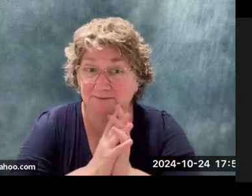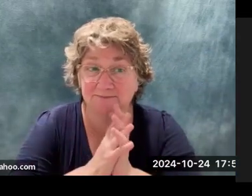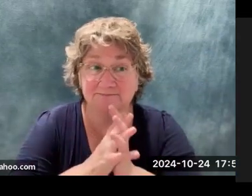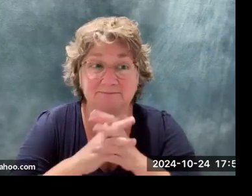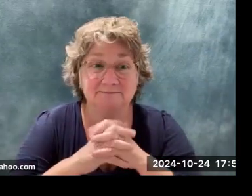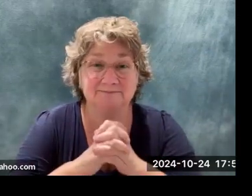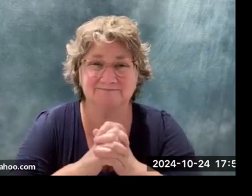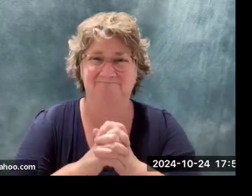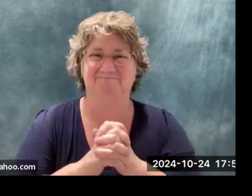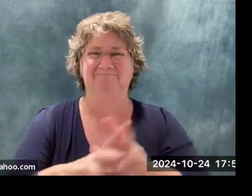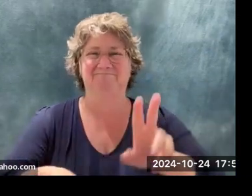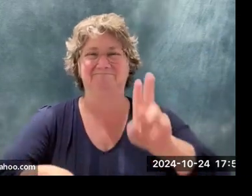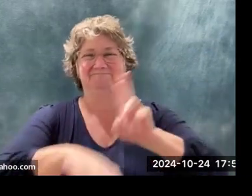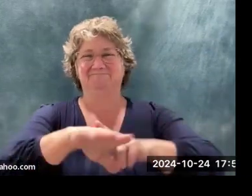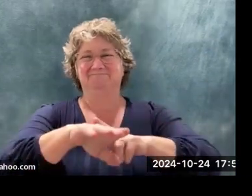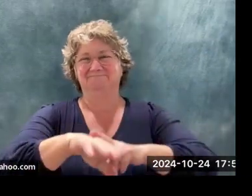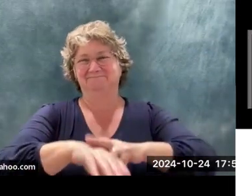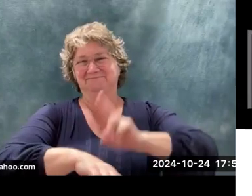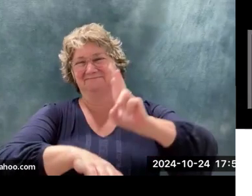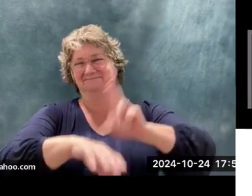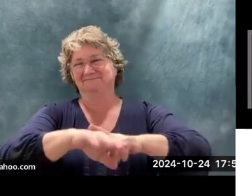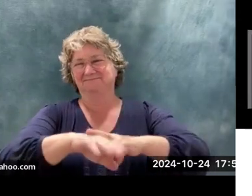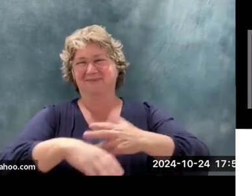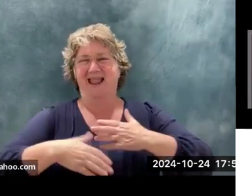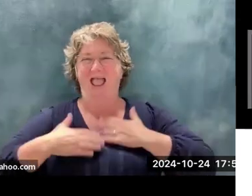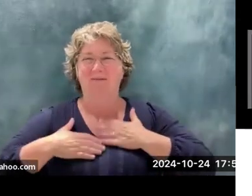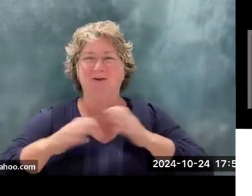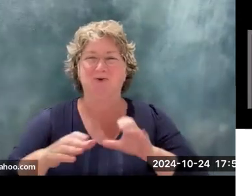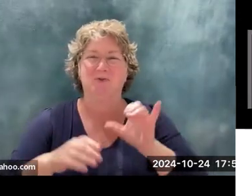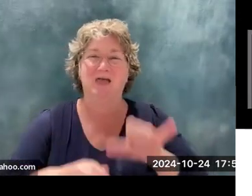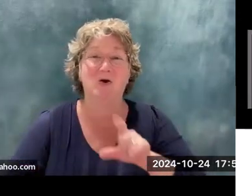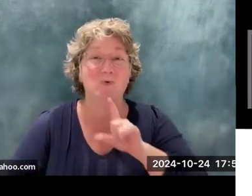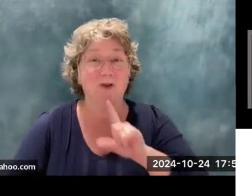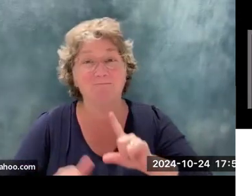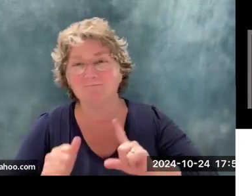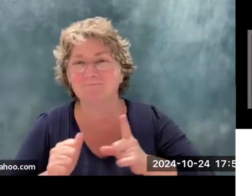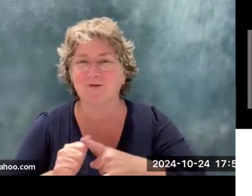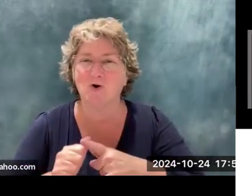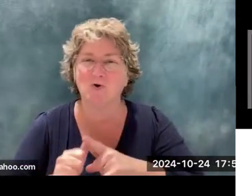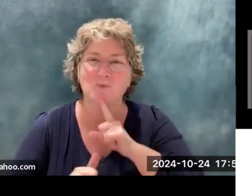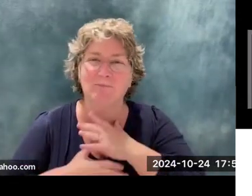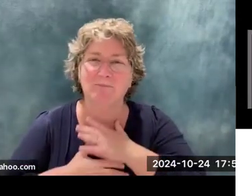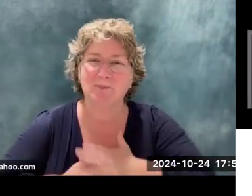Of course. I would be happy to. First of all, I really appreciate you two coming to